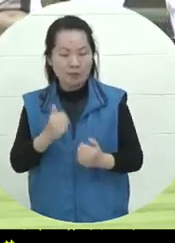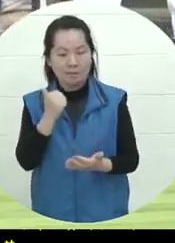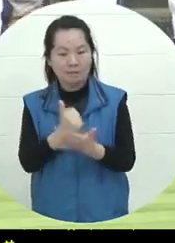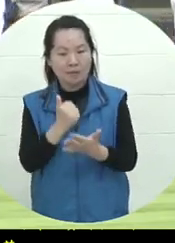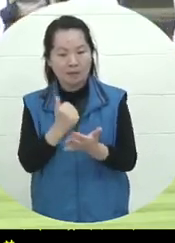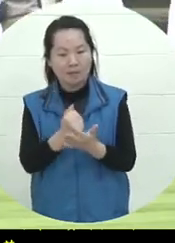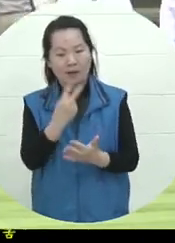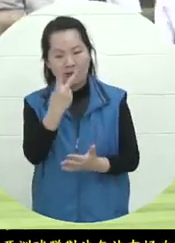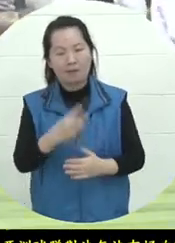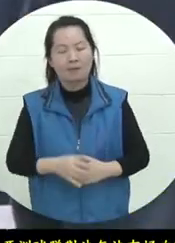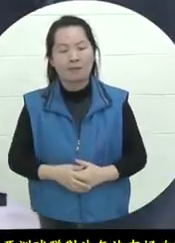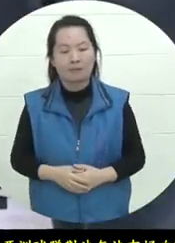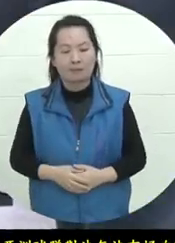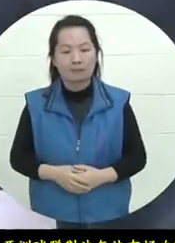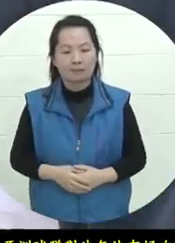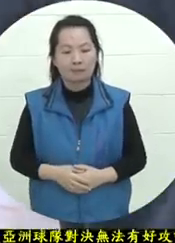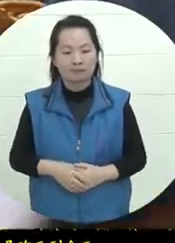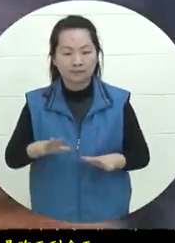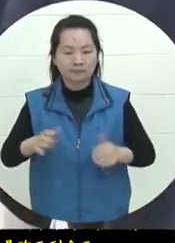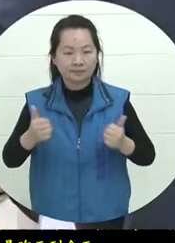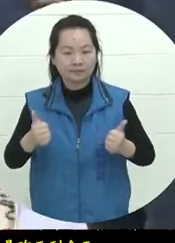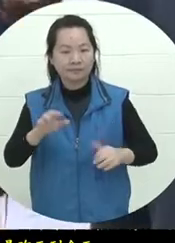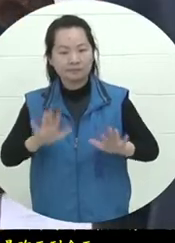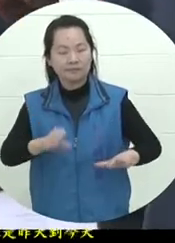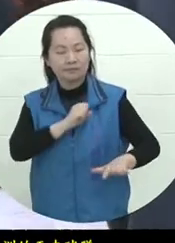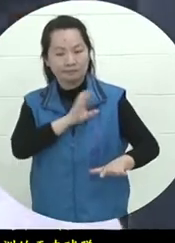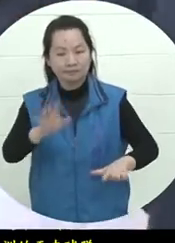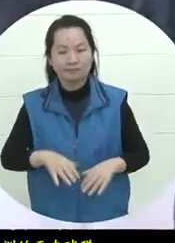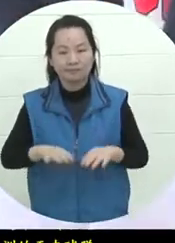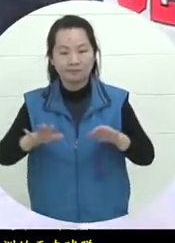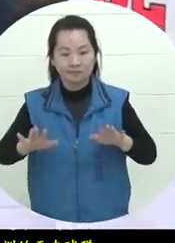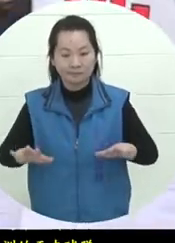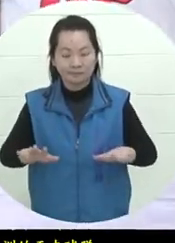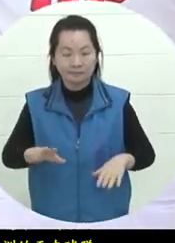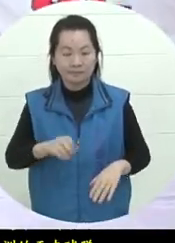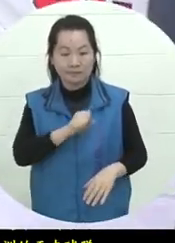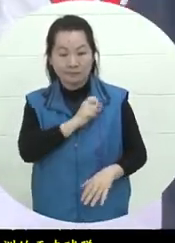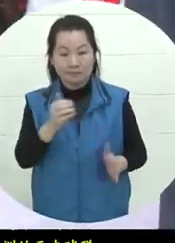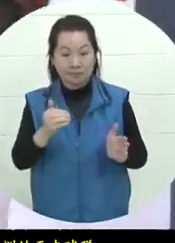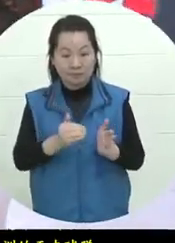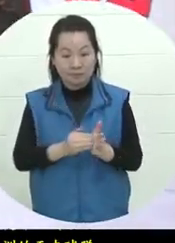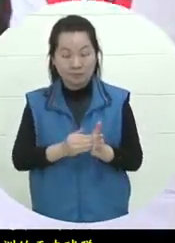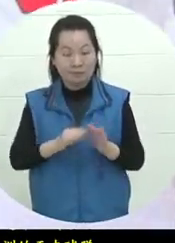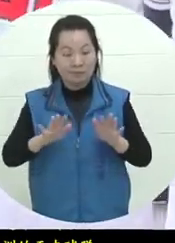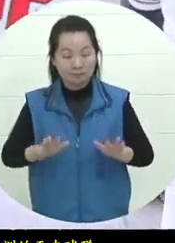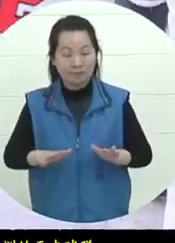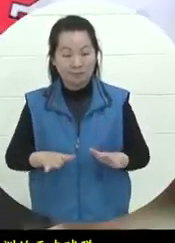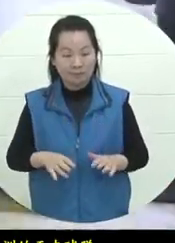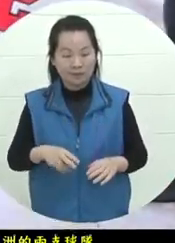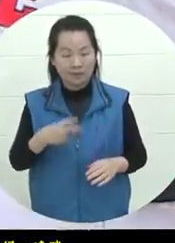then this game will come to an end here. After this game, there are two more games to be played today.